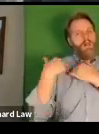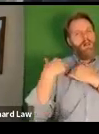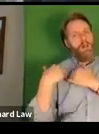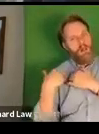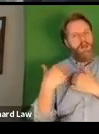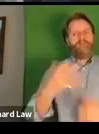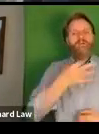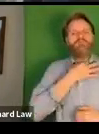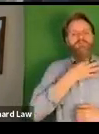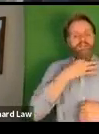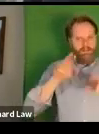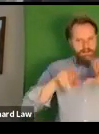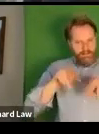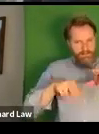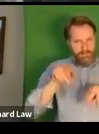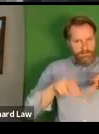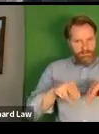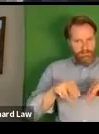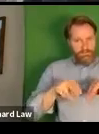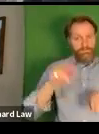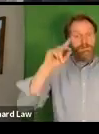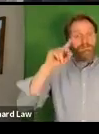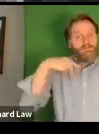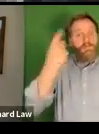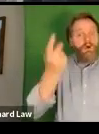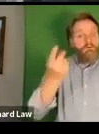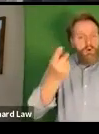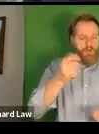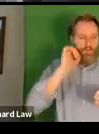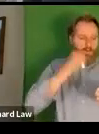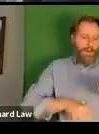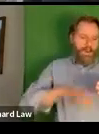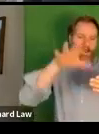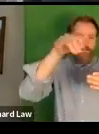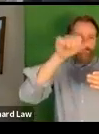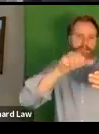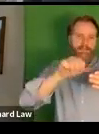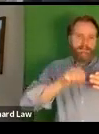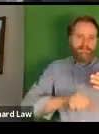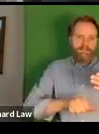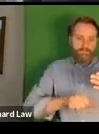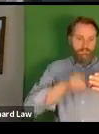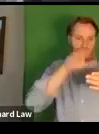hoped that tomorrow I think the list will be published on the PCS